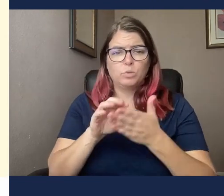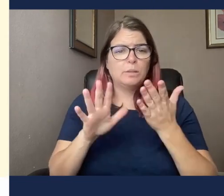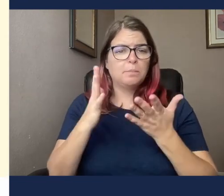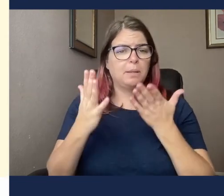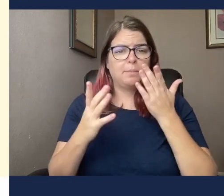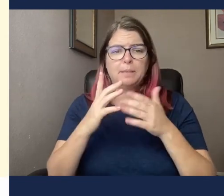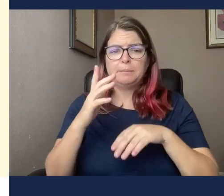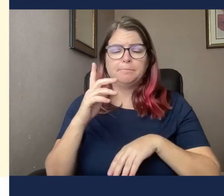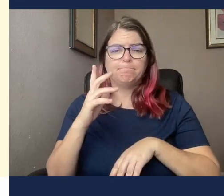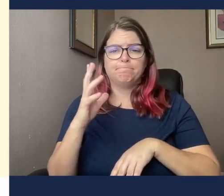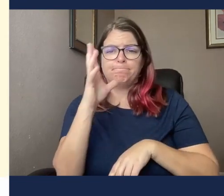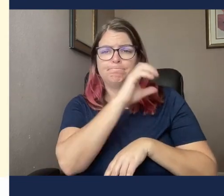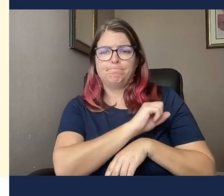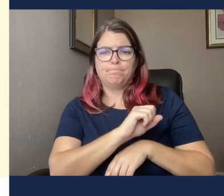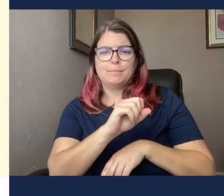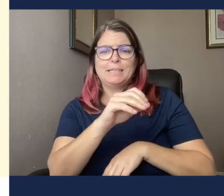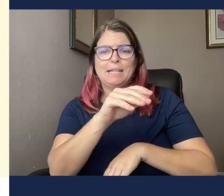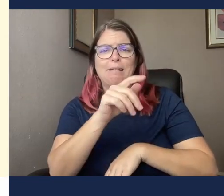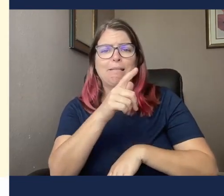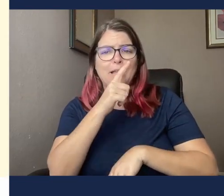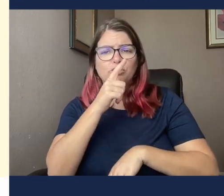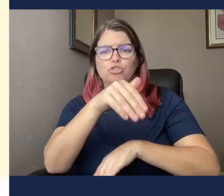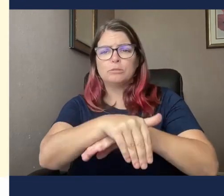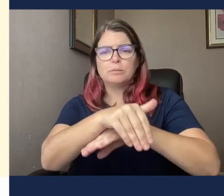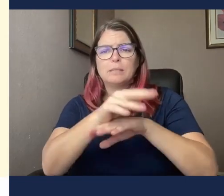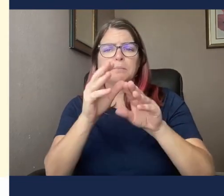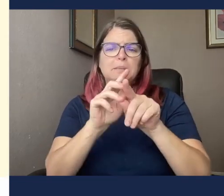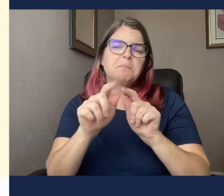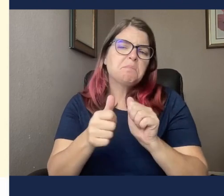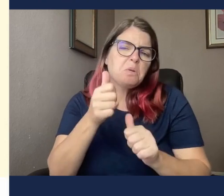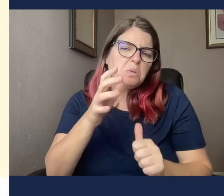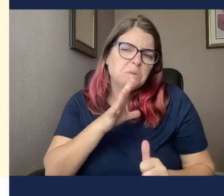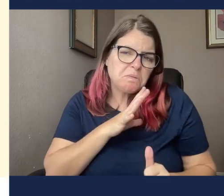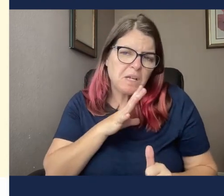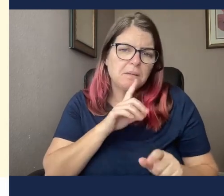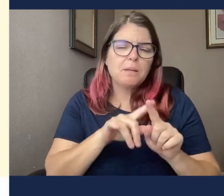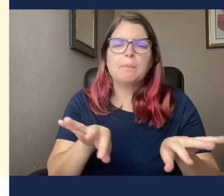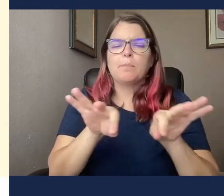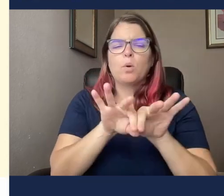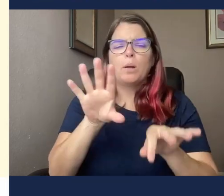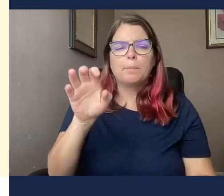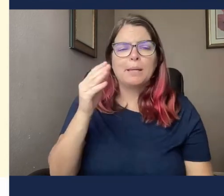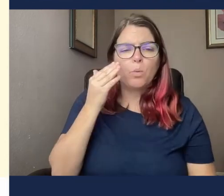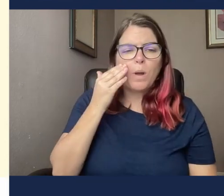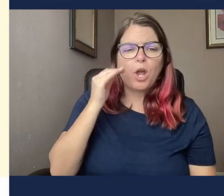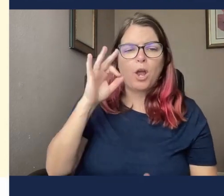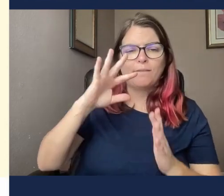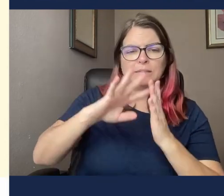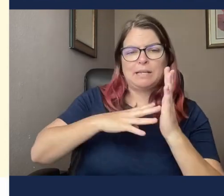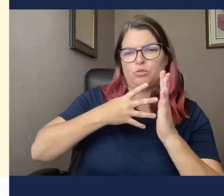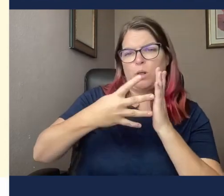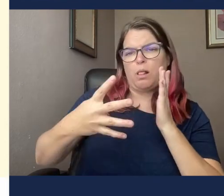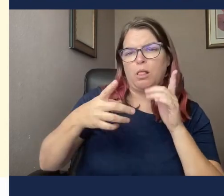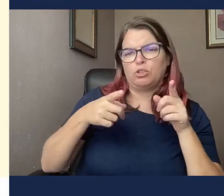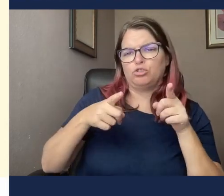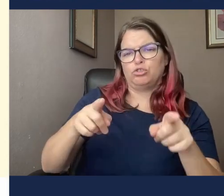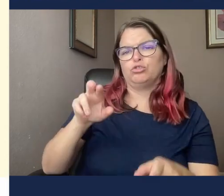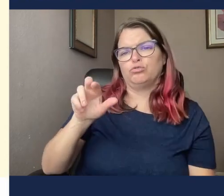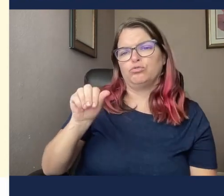changes or they fear retaliation if they do report . I'm gonna go ahead and stop here because it's 10 minutes